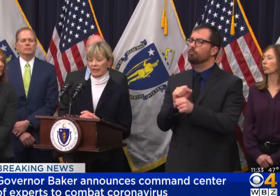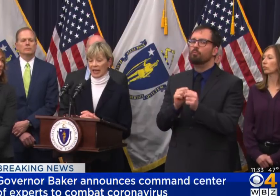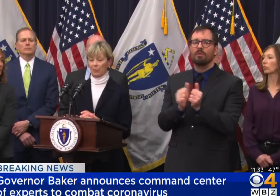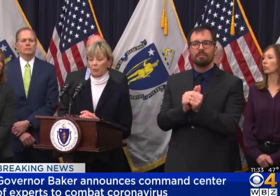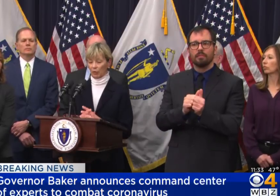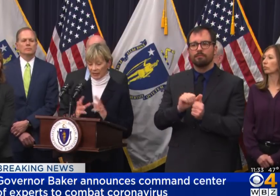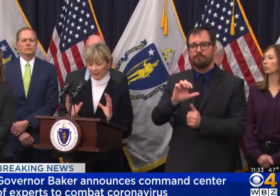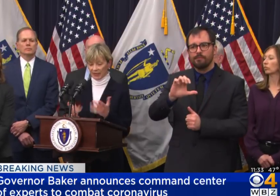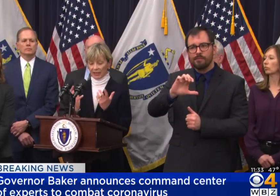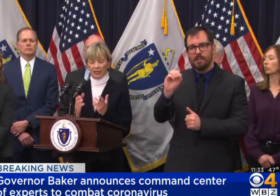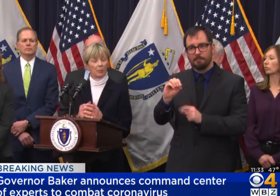I'M ACTUALLY LEAVING ON THE 11th FLOOR.